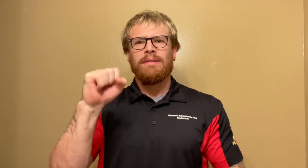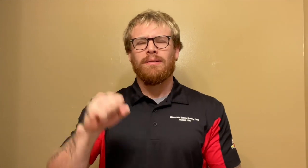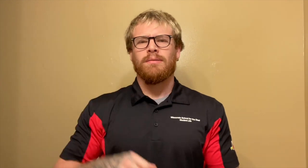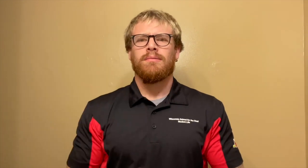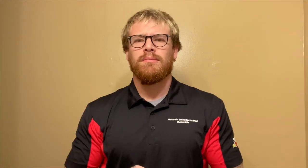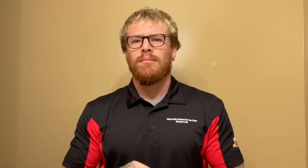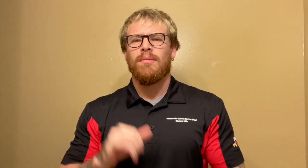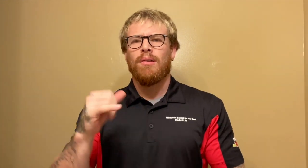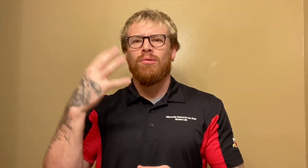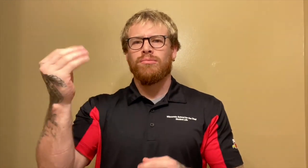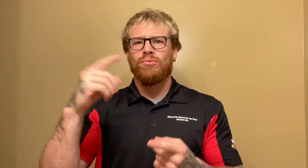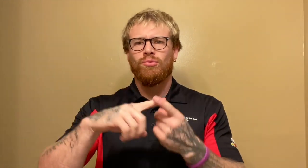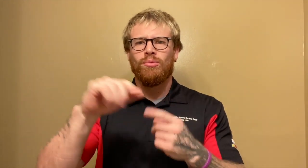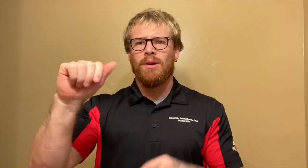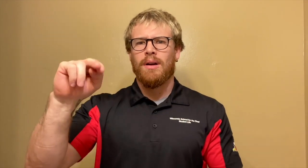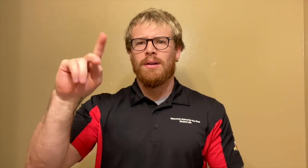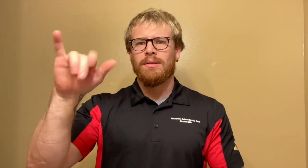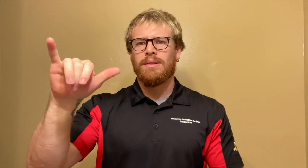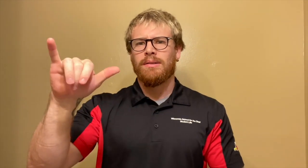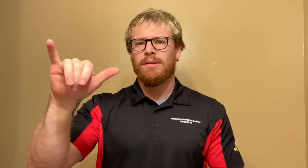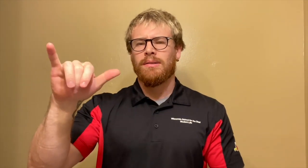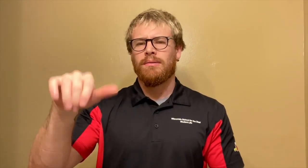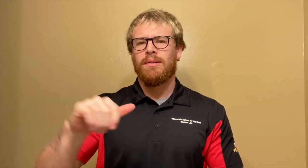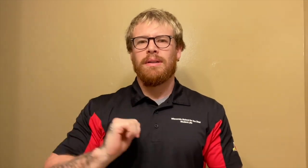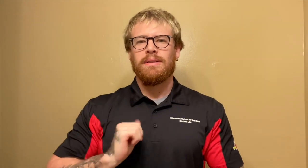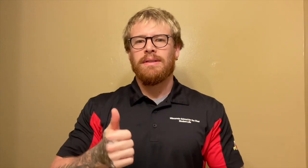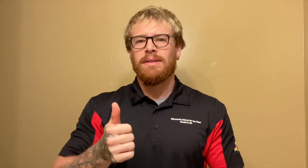This award goes to Andy. Congratulations!